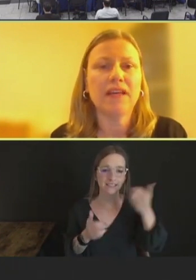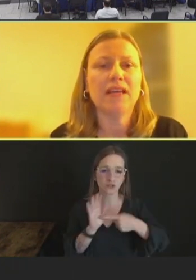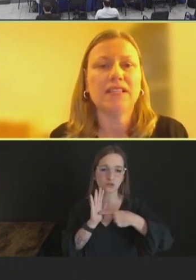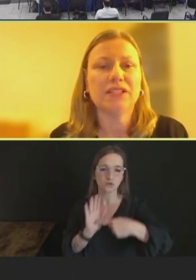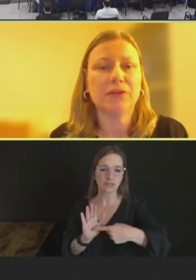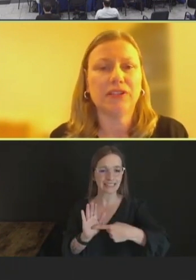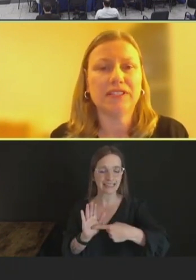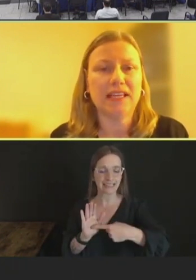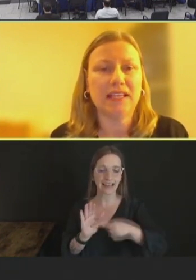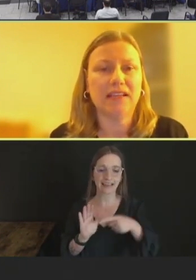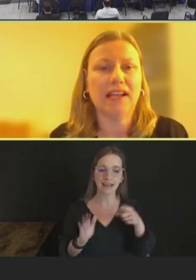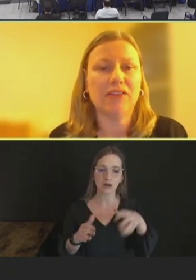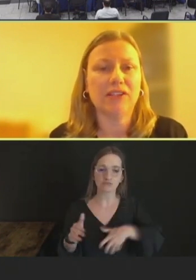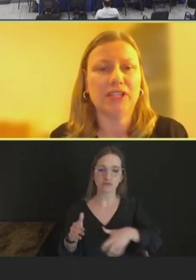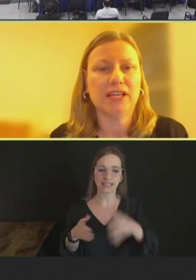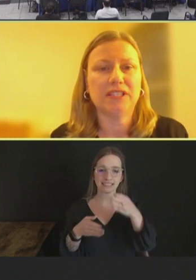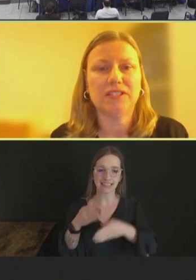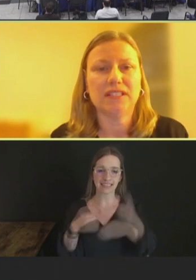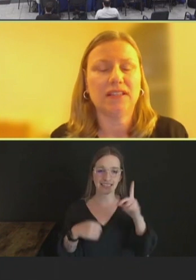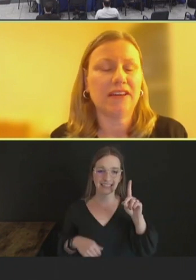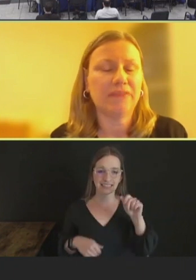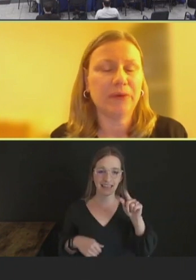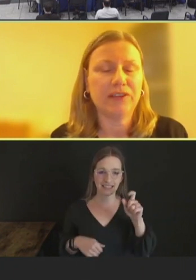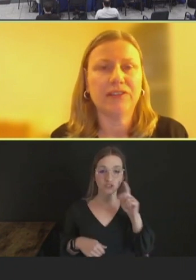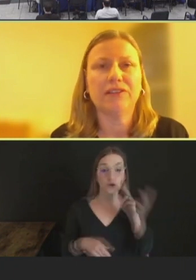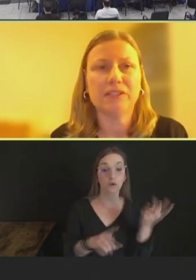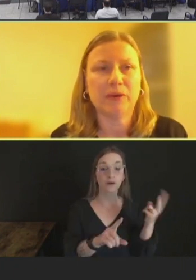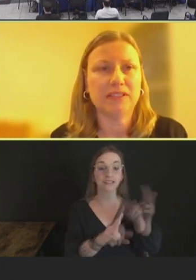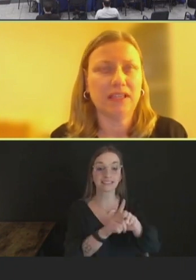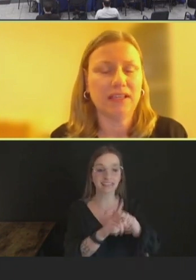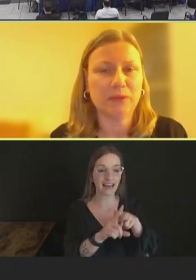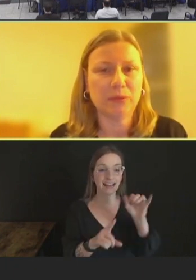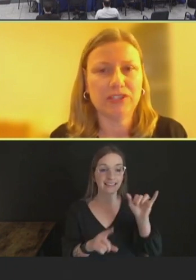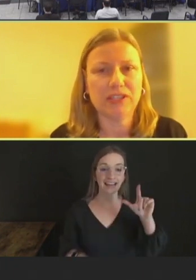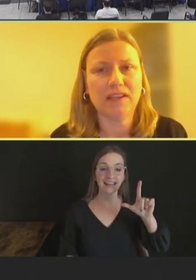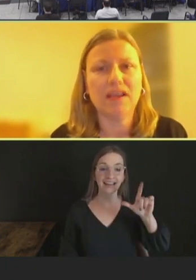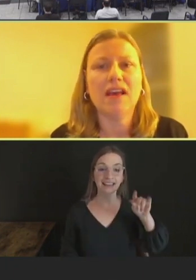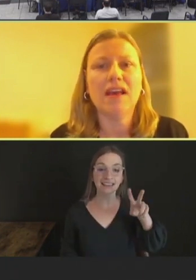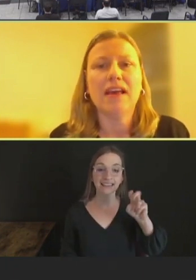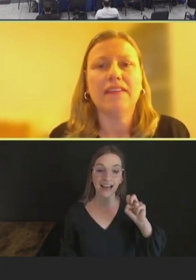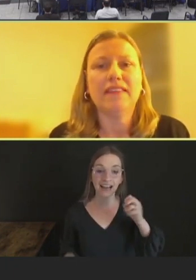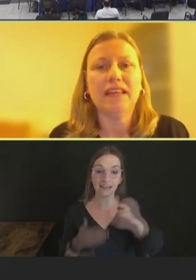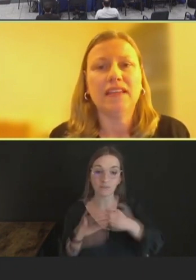So, it'll assign an outcome type such as a live birth or spontaneous abortion.